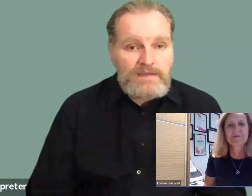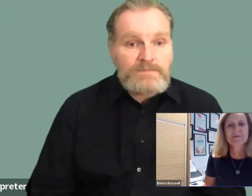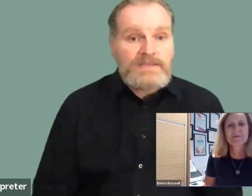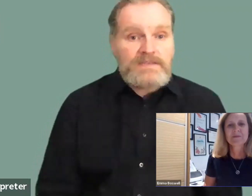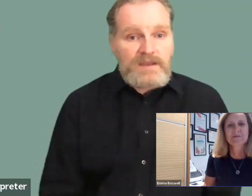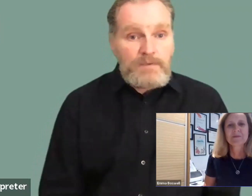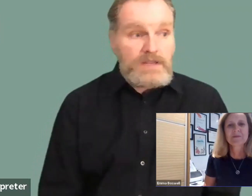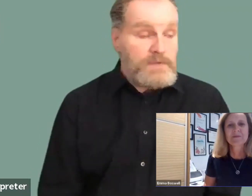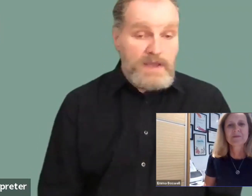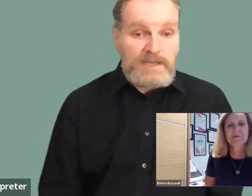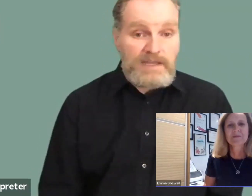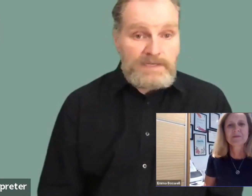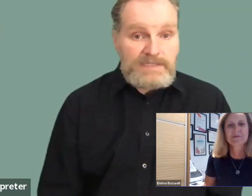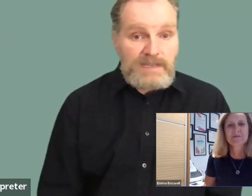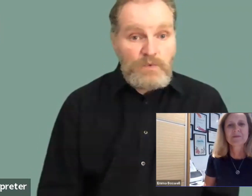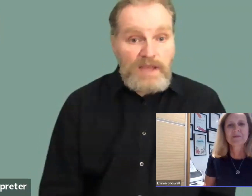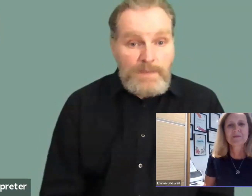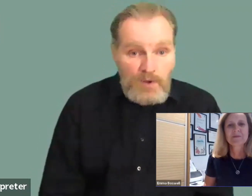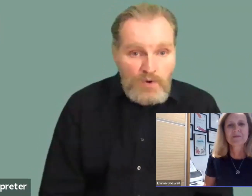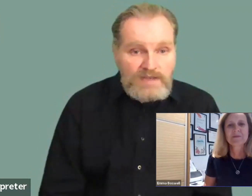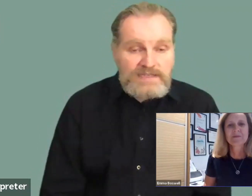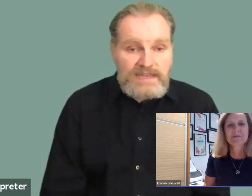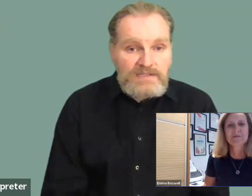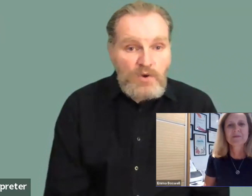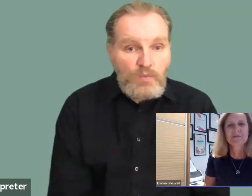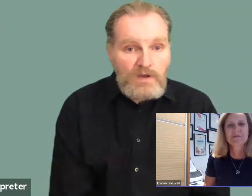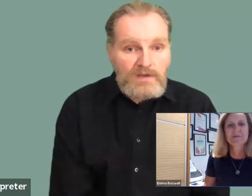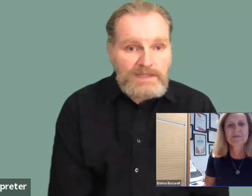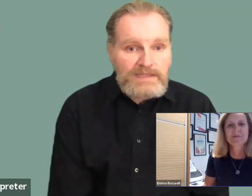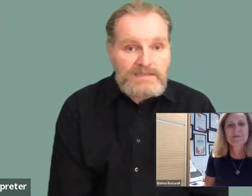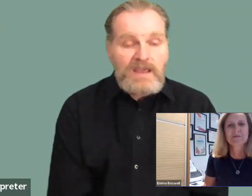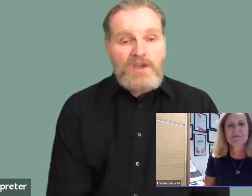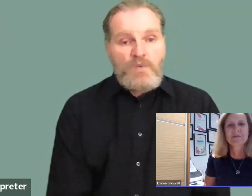that means that somebody, perhaps like myself, will come along and assess the whole workplace,